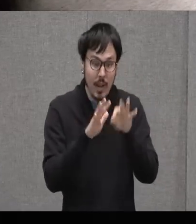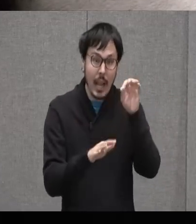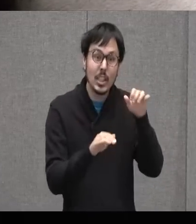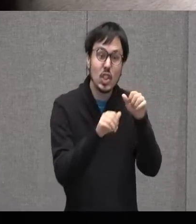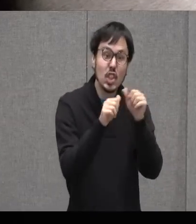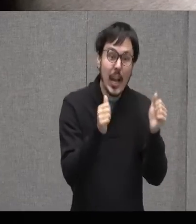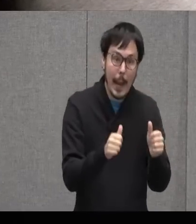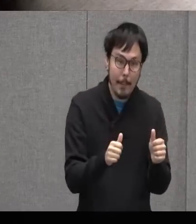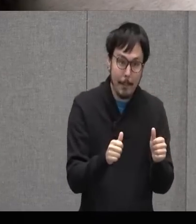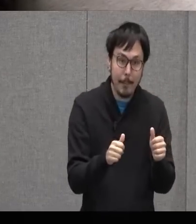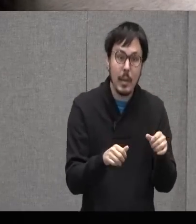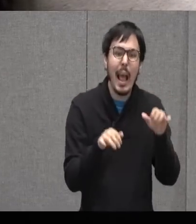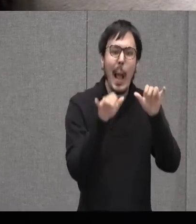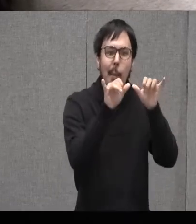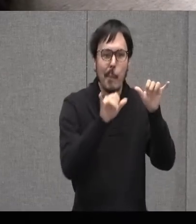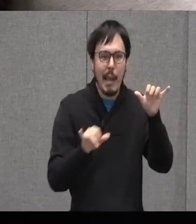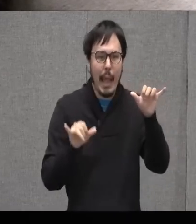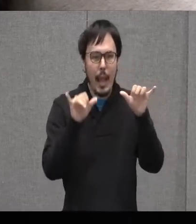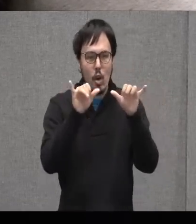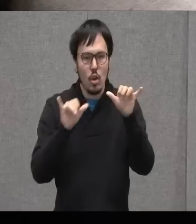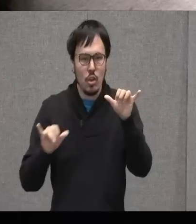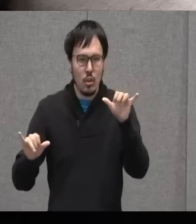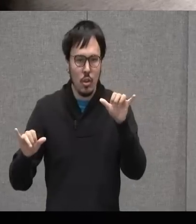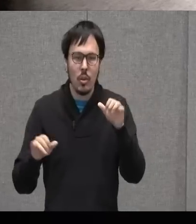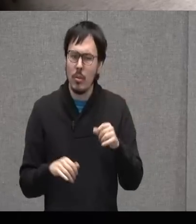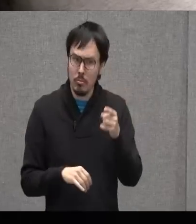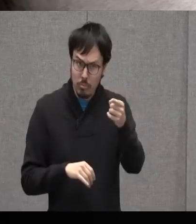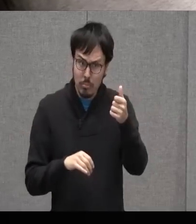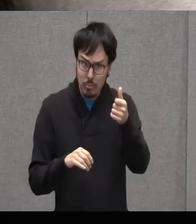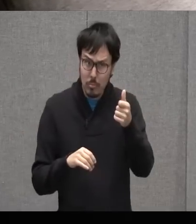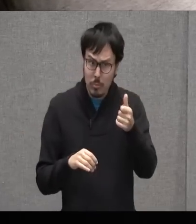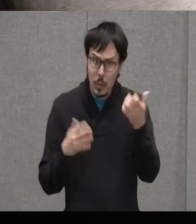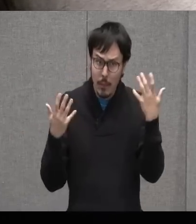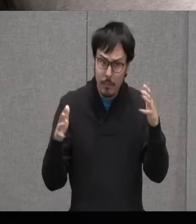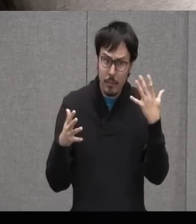Have you found any shapes and patterns in nature that you've been looking at?